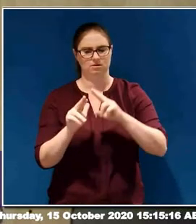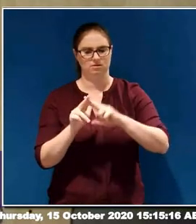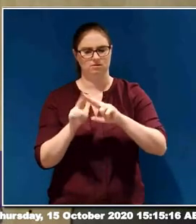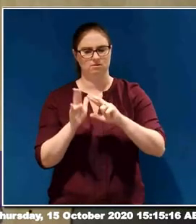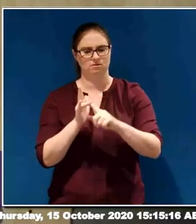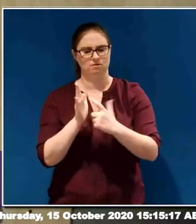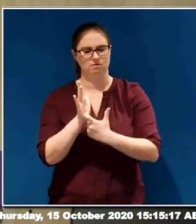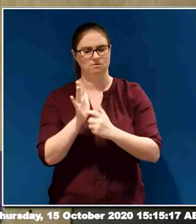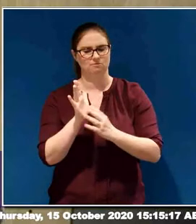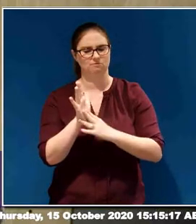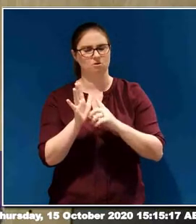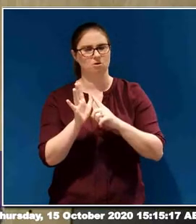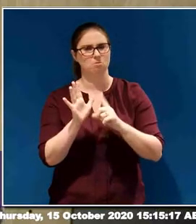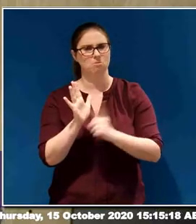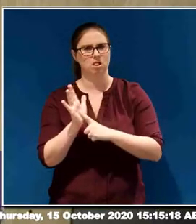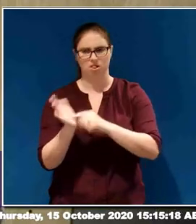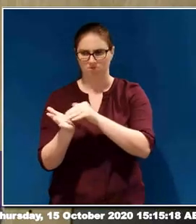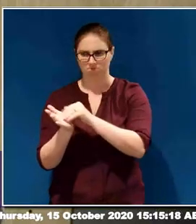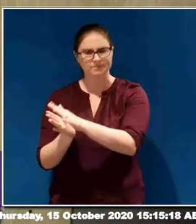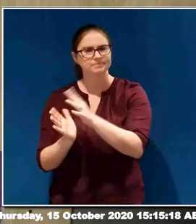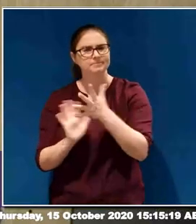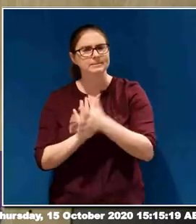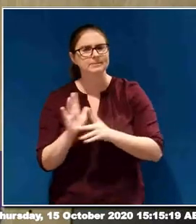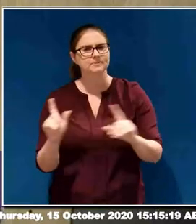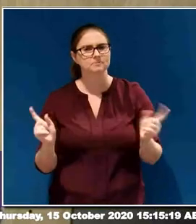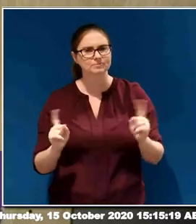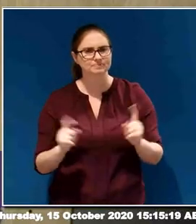which is, "Come and pick up Johnny, he's had enough for the day."